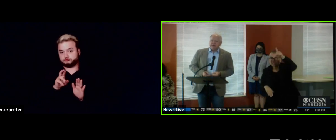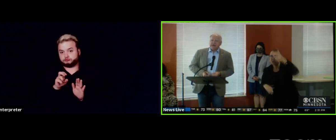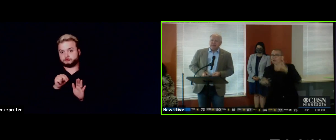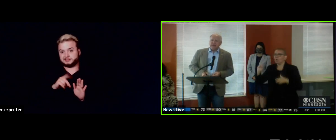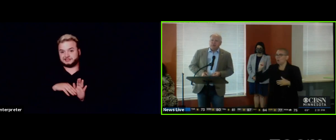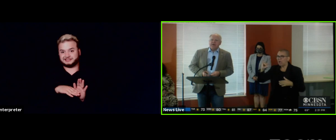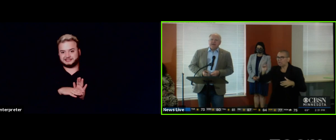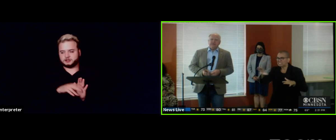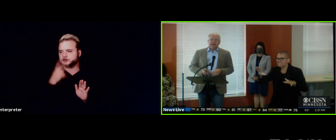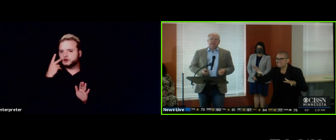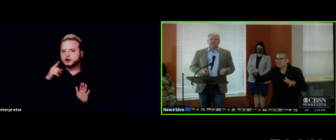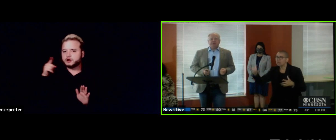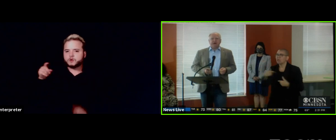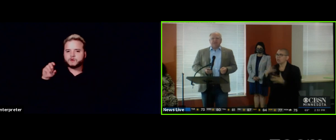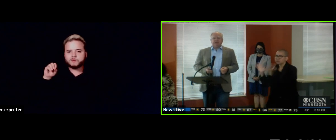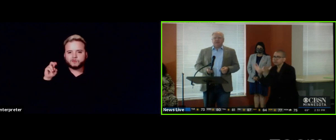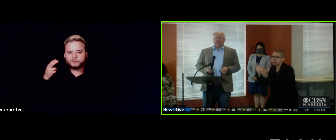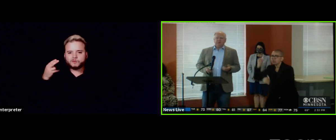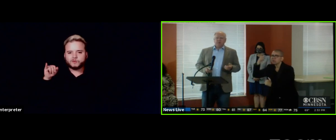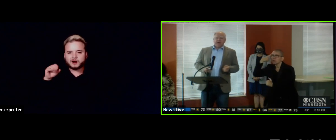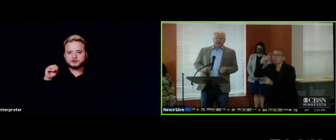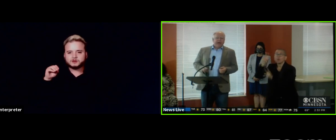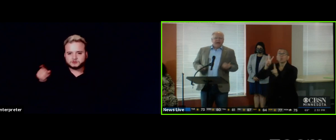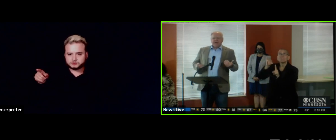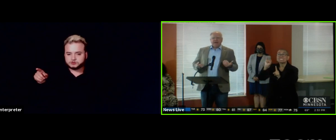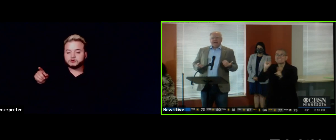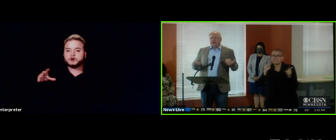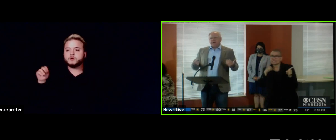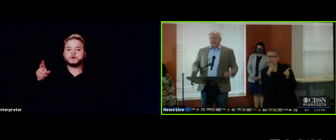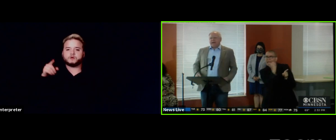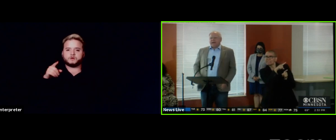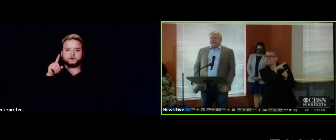and they had one day of 10% positivity this morning every day I look I mean I live by